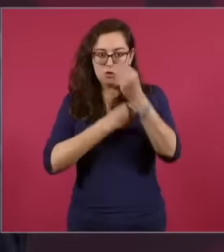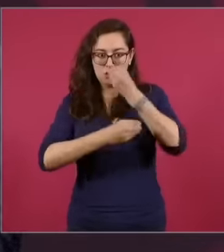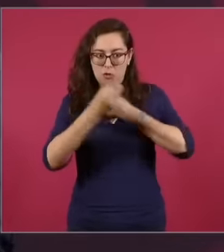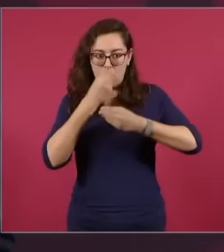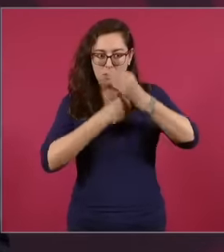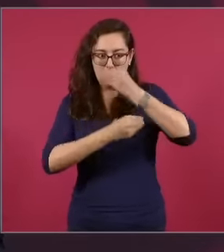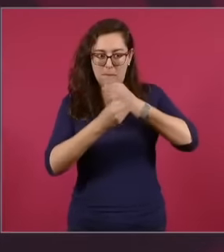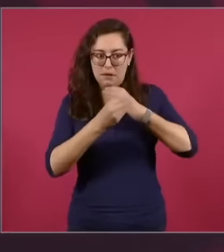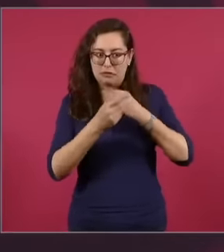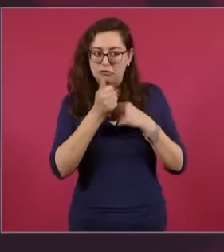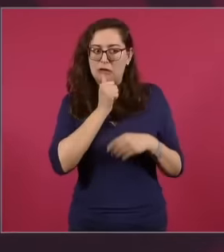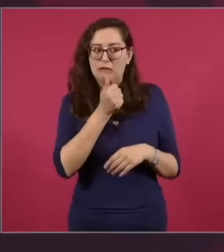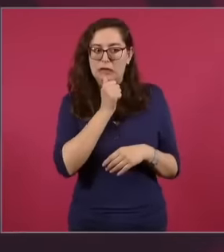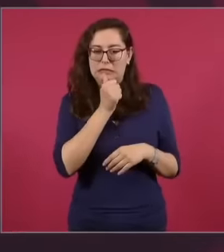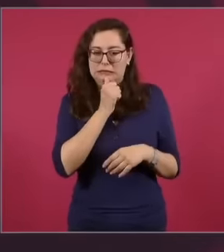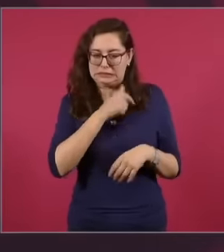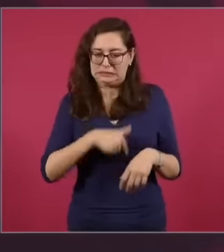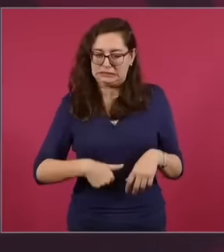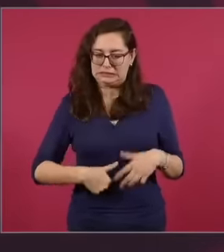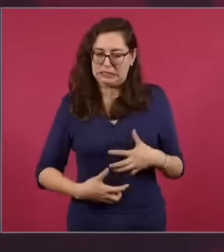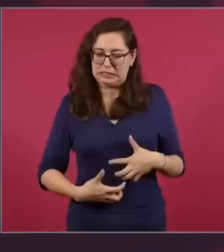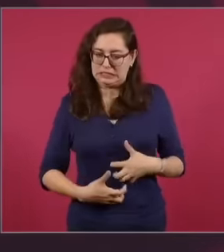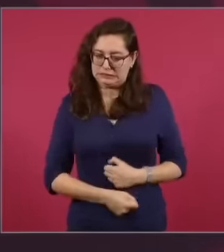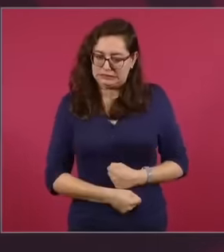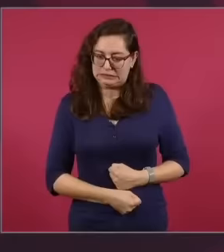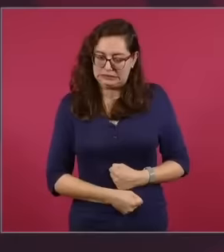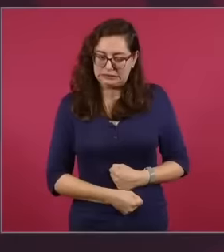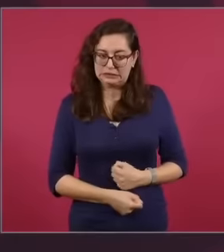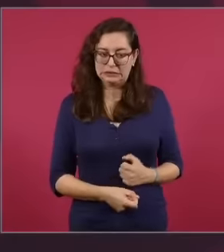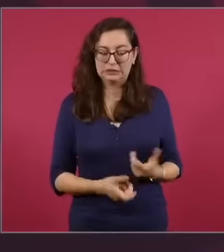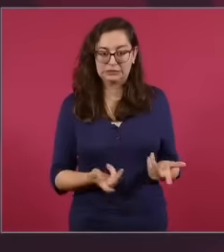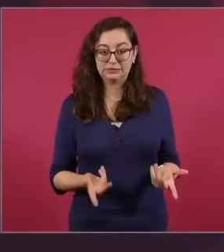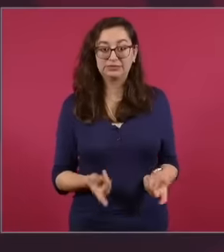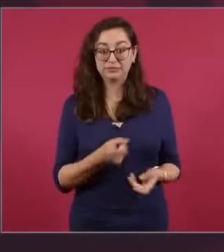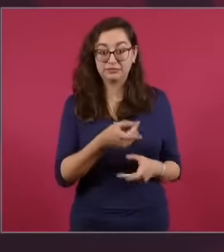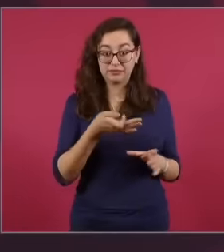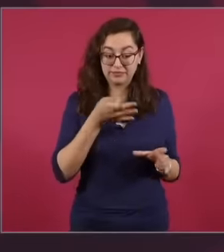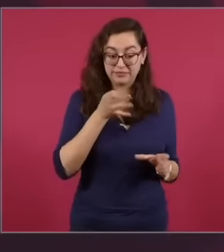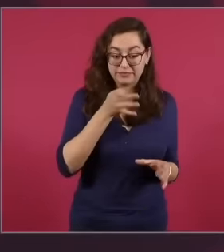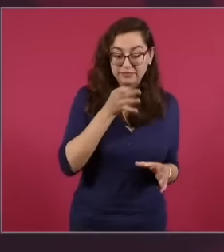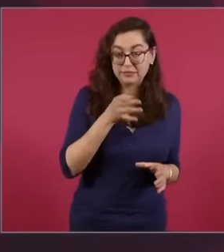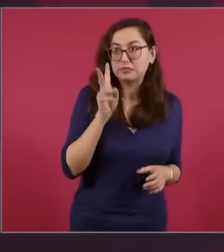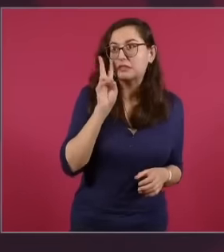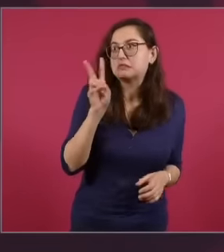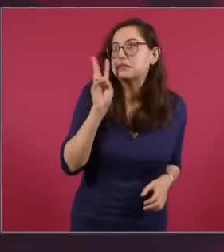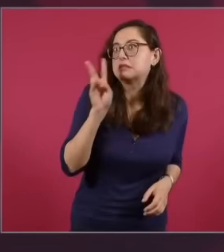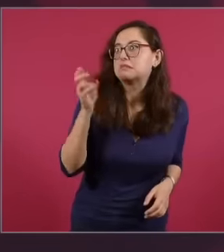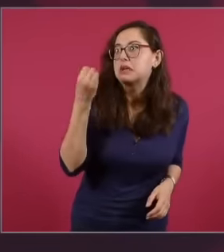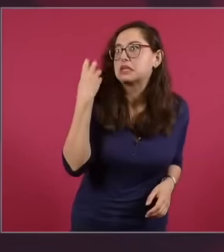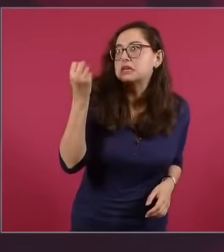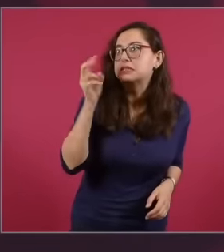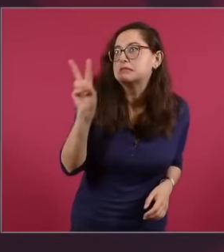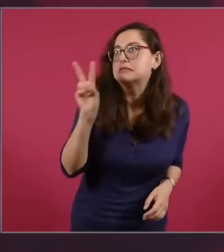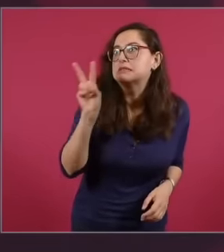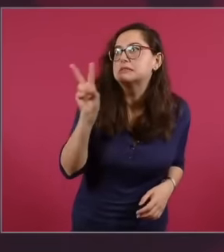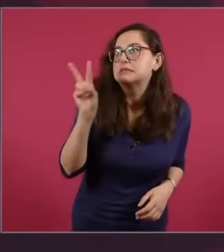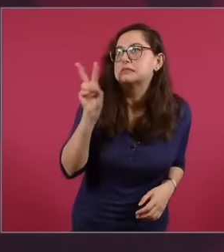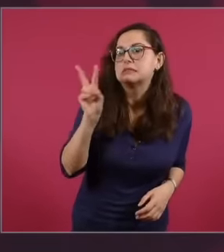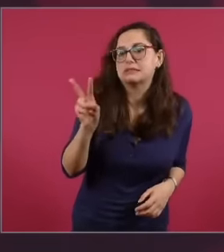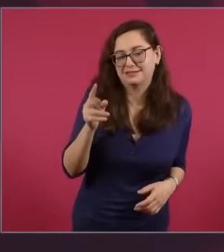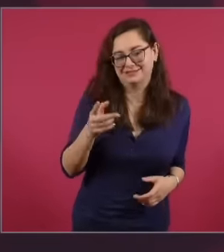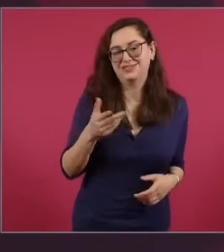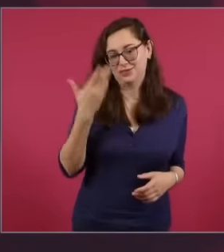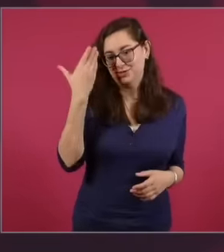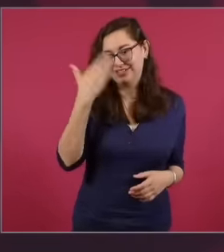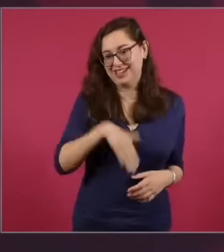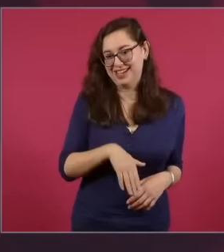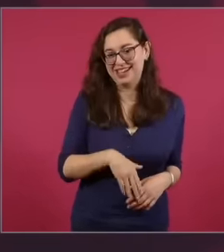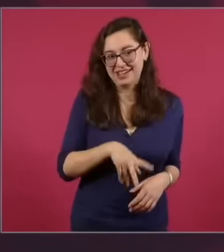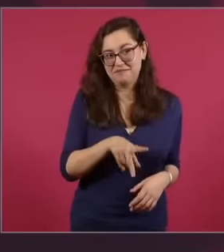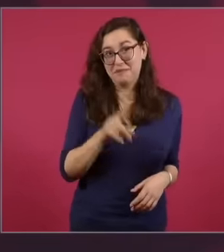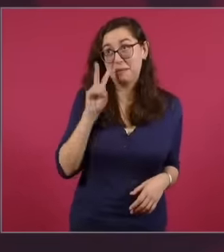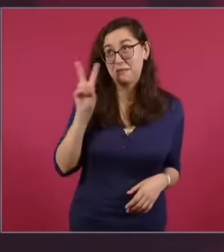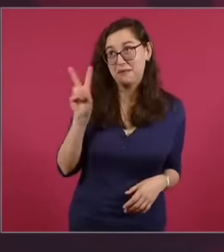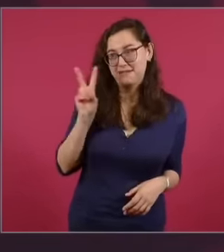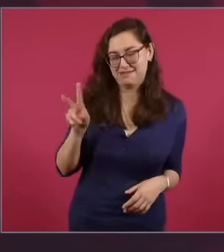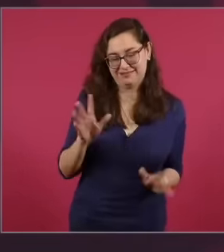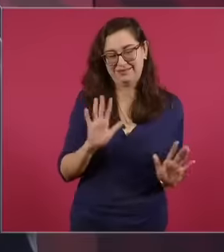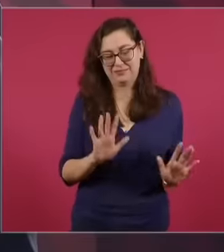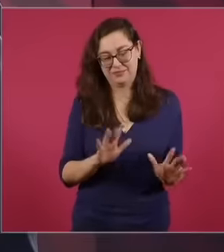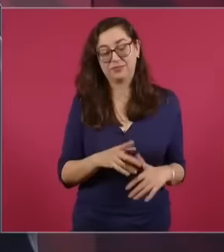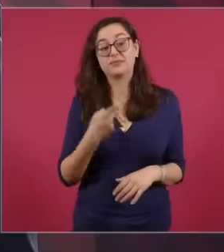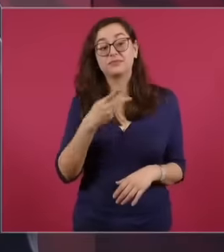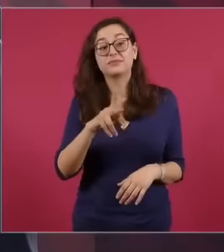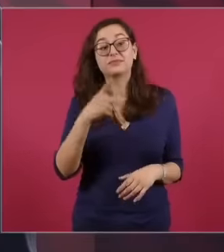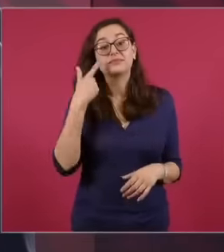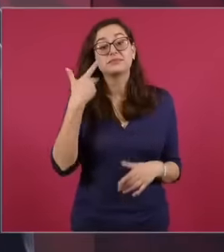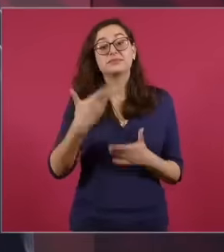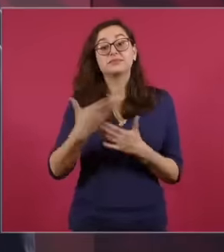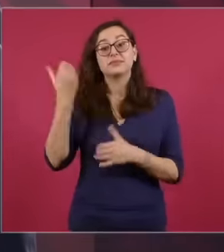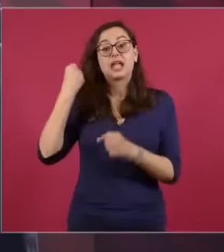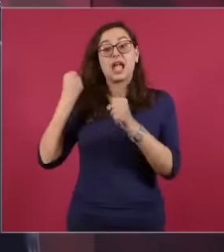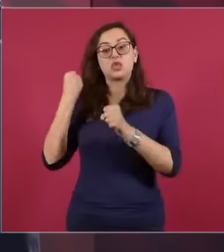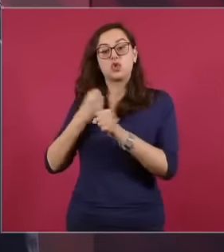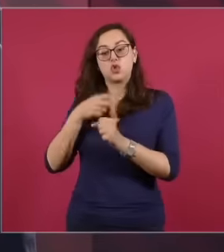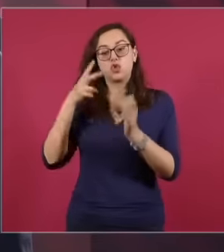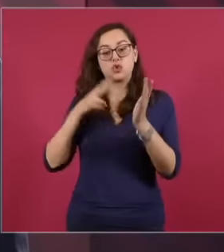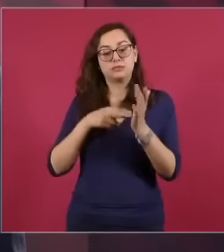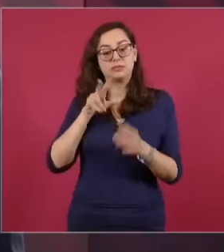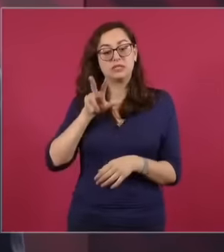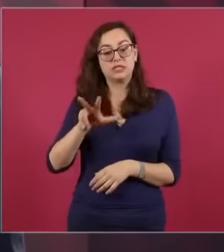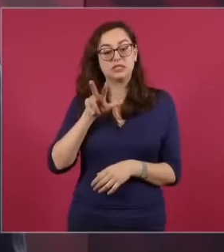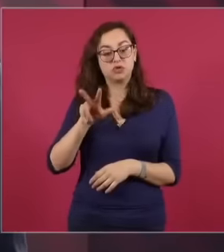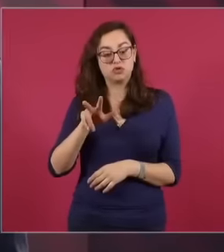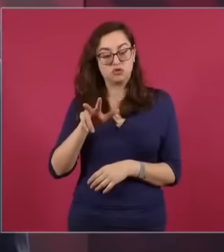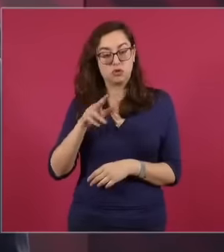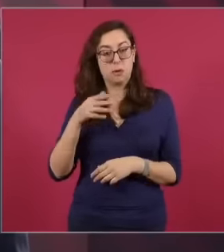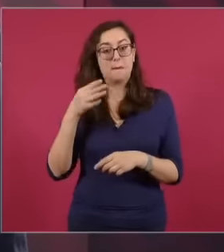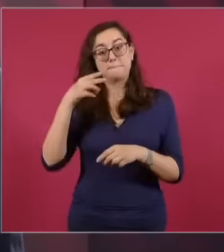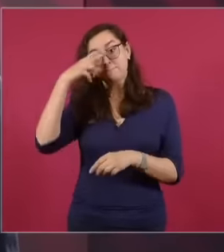listening to us this Why yes They listen to us and they see us When we arrived Mexico was in 16th place